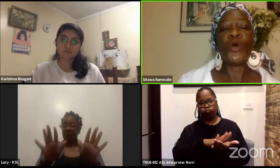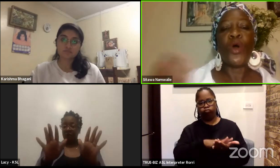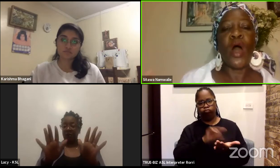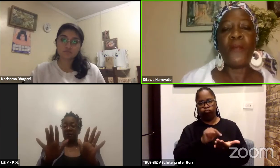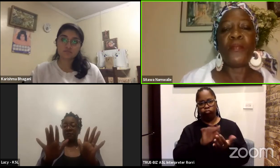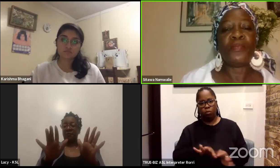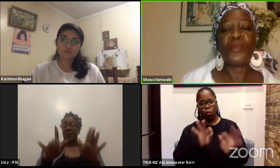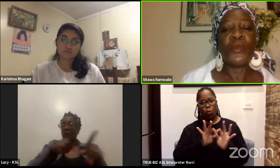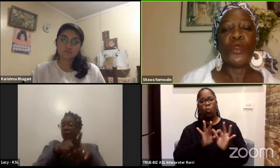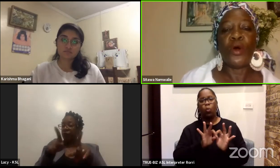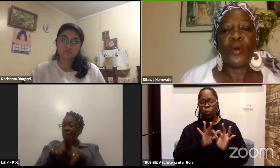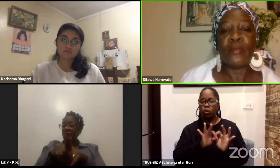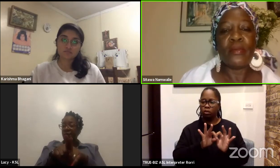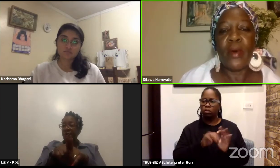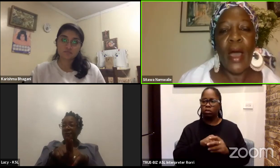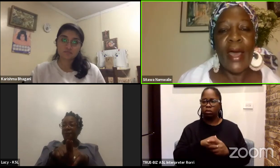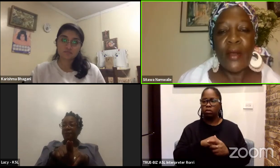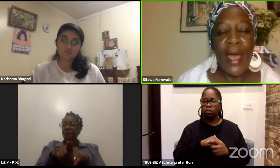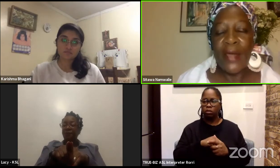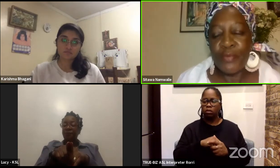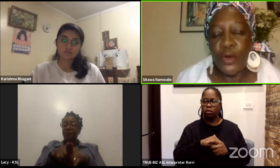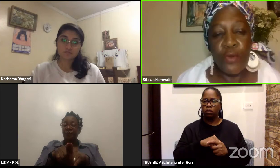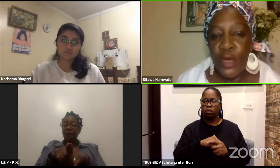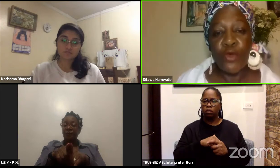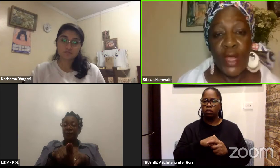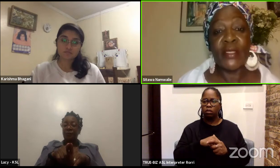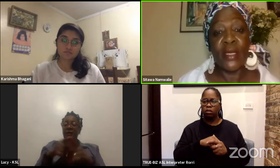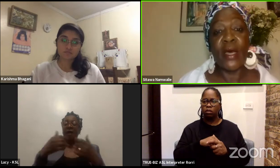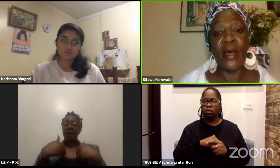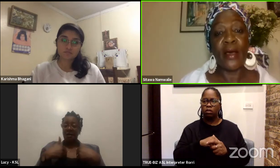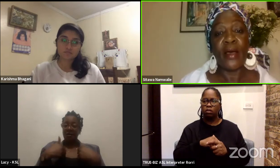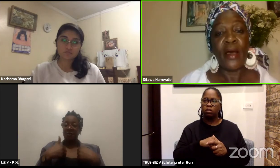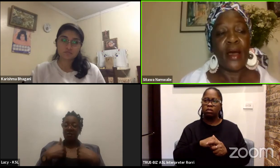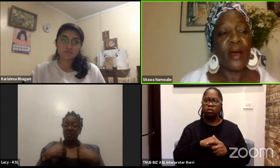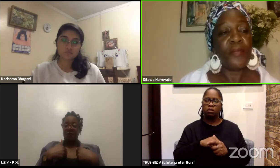And so, I went to really great schools and in those schools